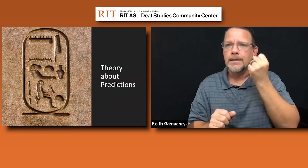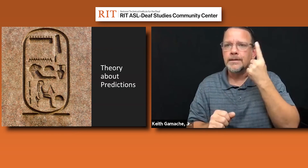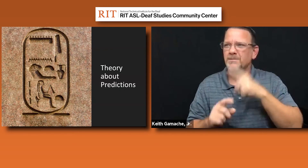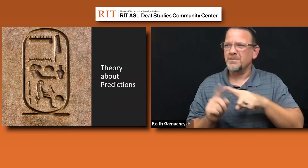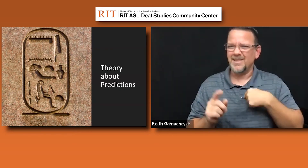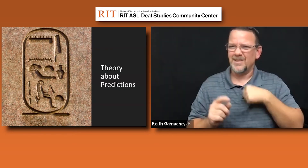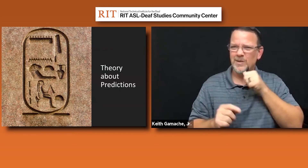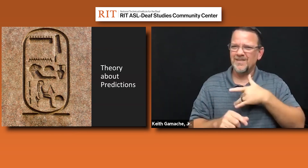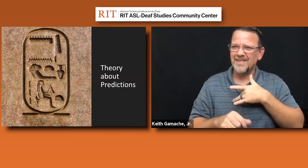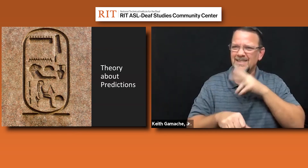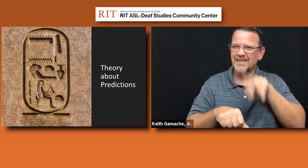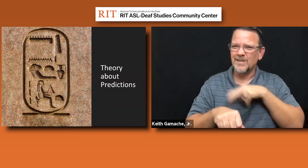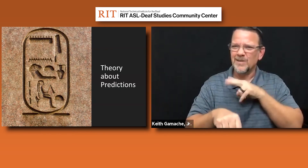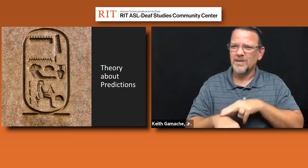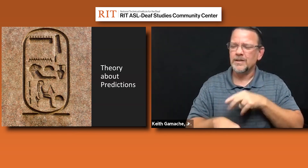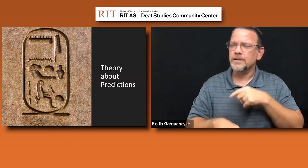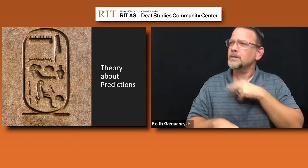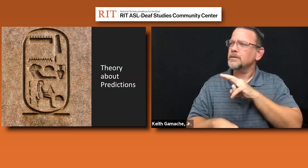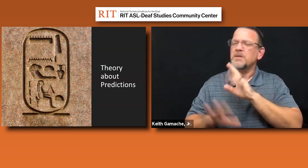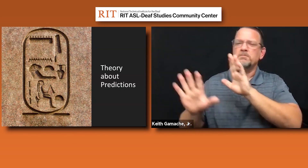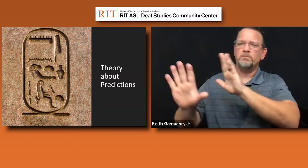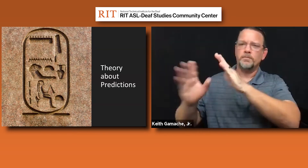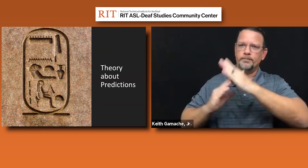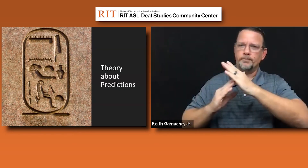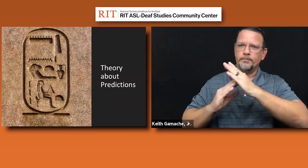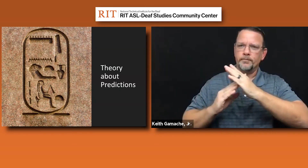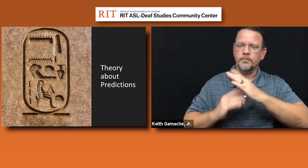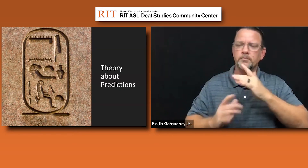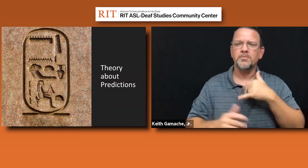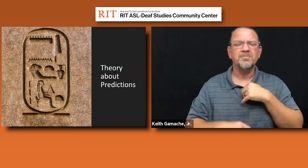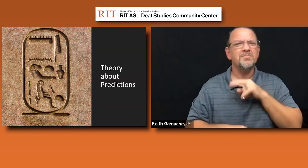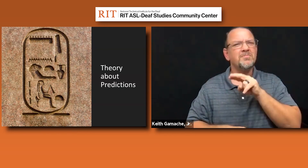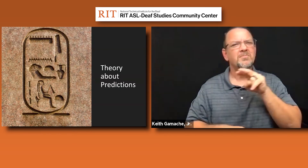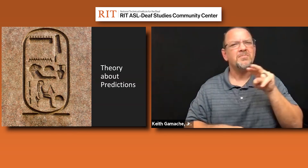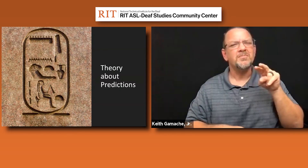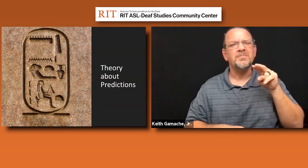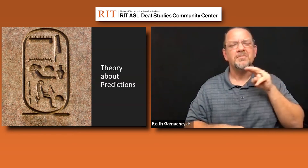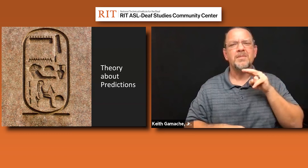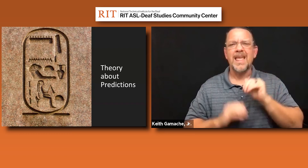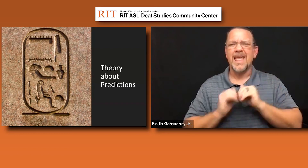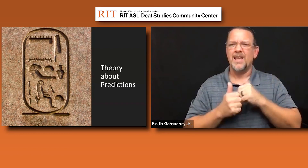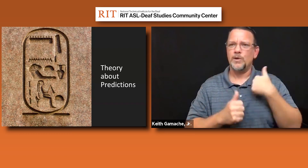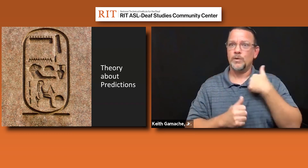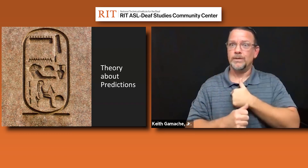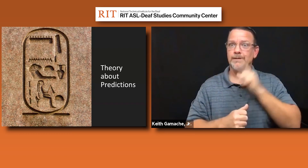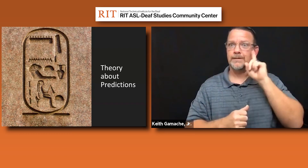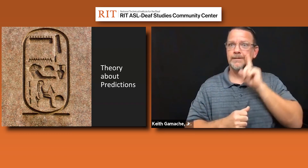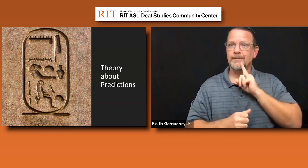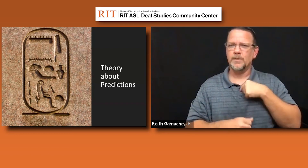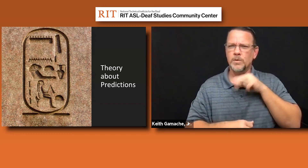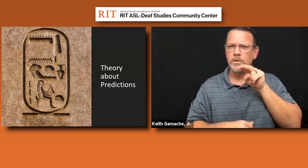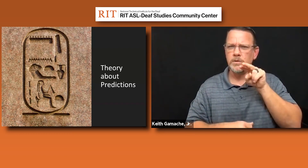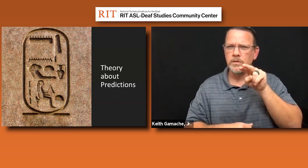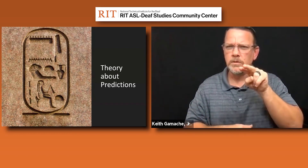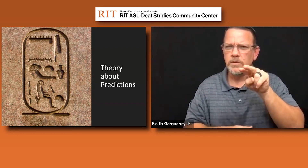among natural signers. It doesn't feel natural to start with the topic, but we do that for the benefit of the interpreter,